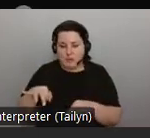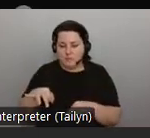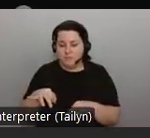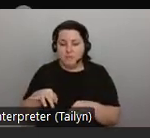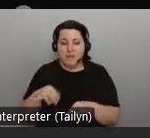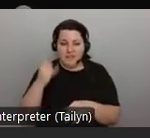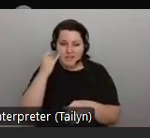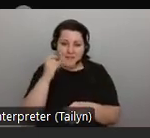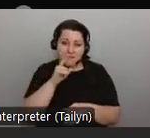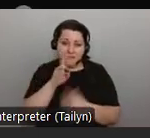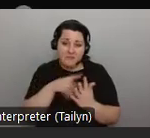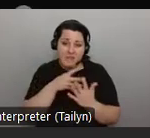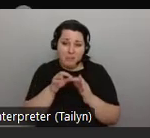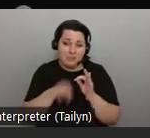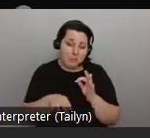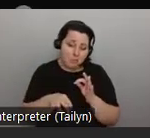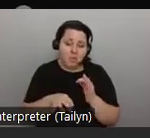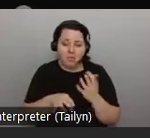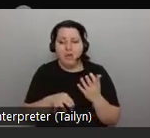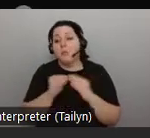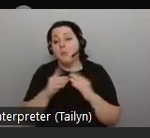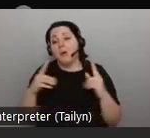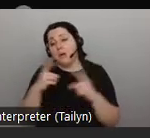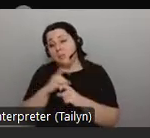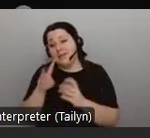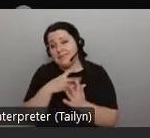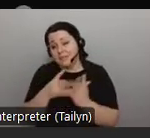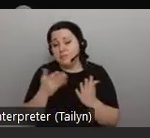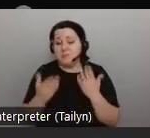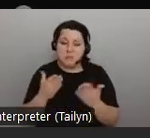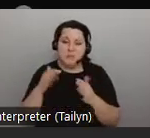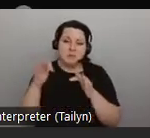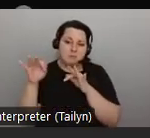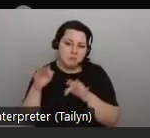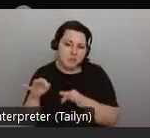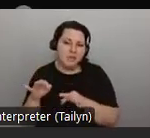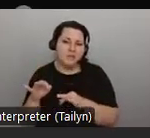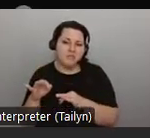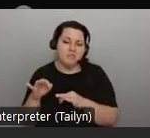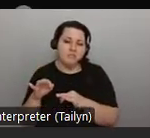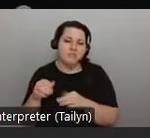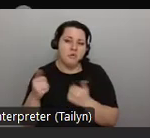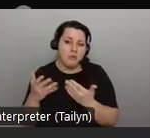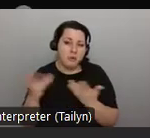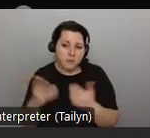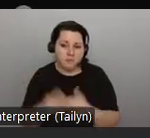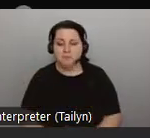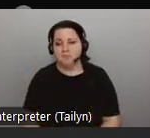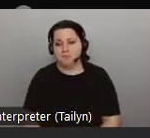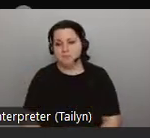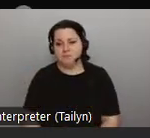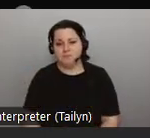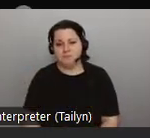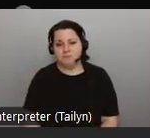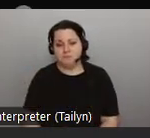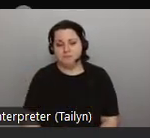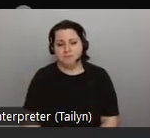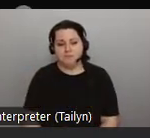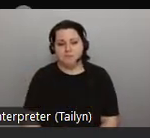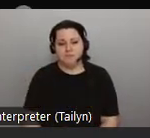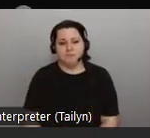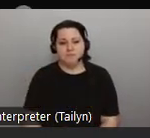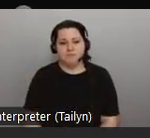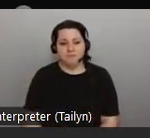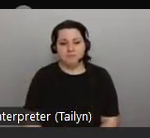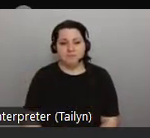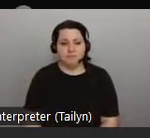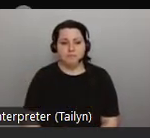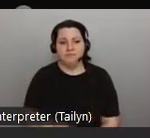the title. You might not need to go in descriptions, especially if it